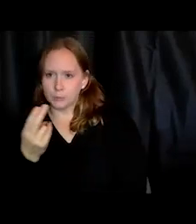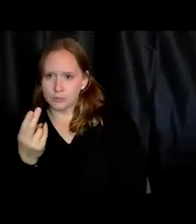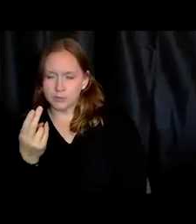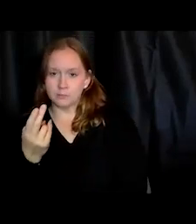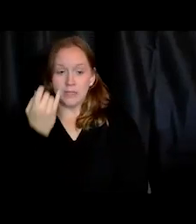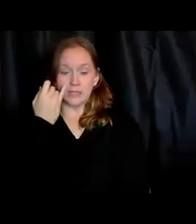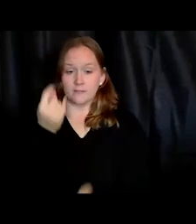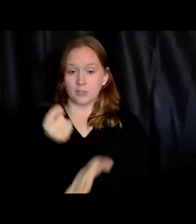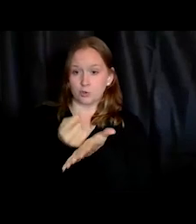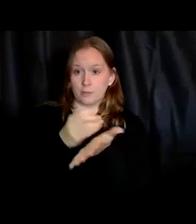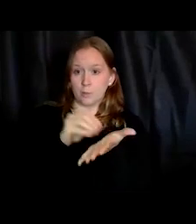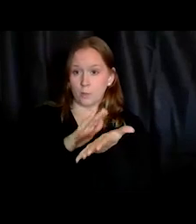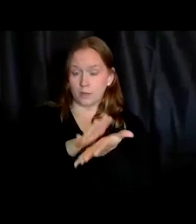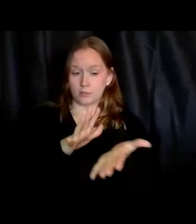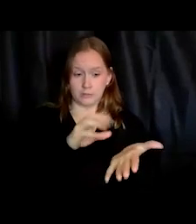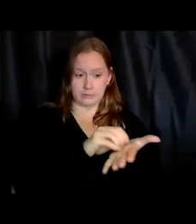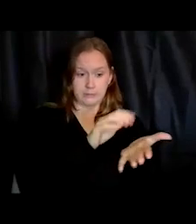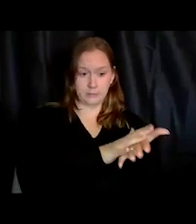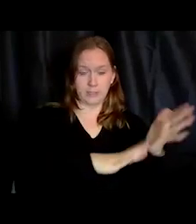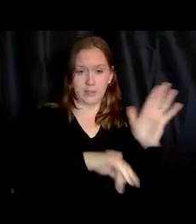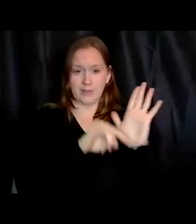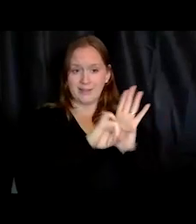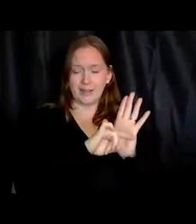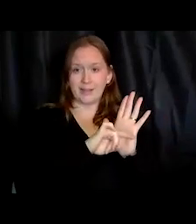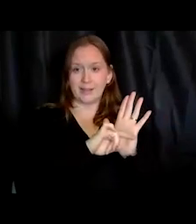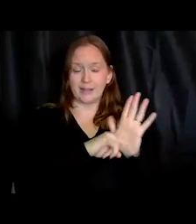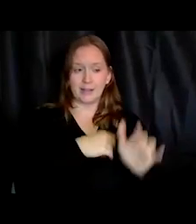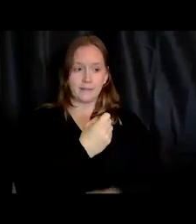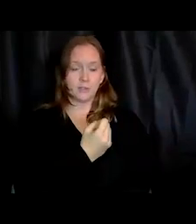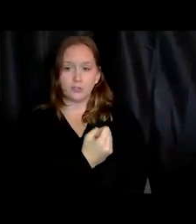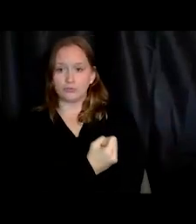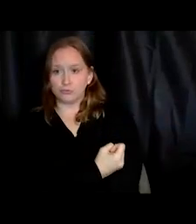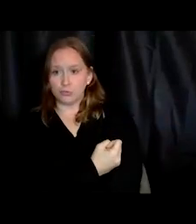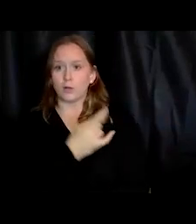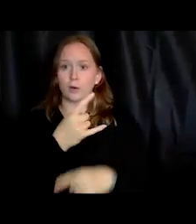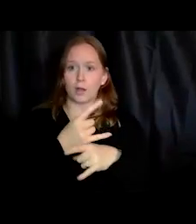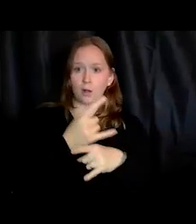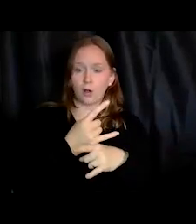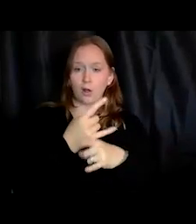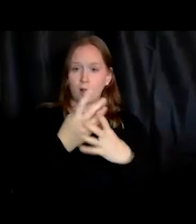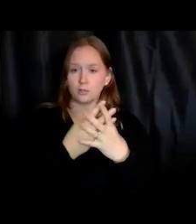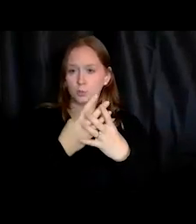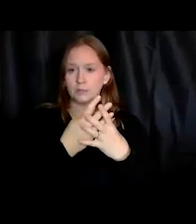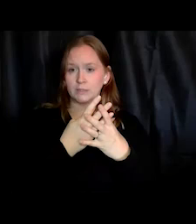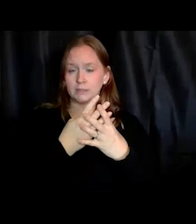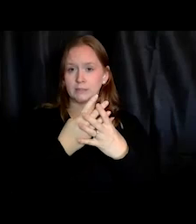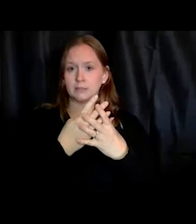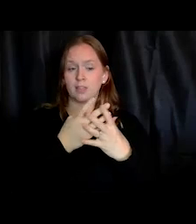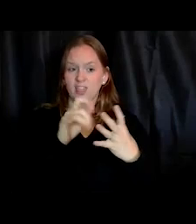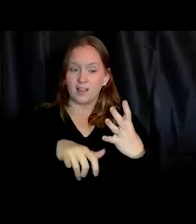that document negative drug or alcohol urine screens, those are really helpful to include,